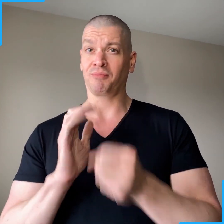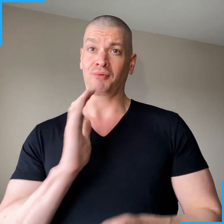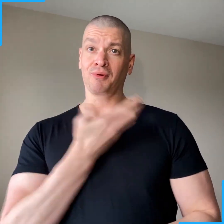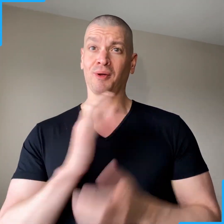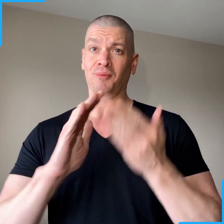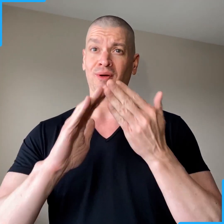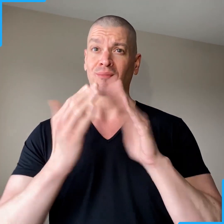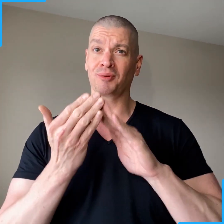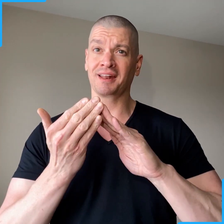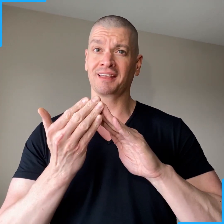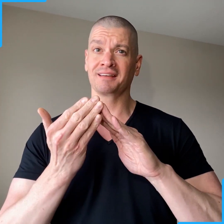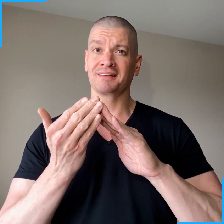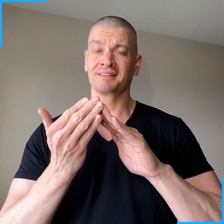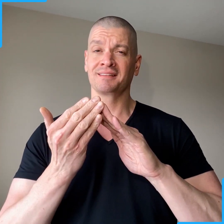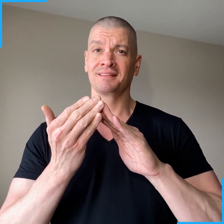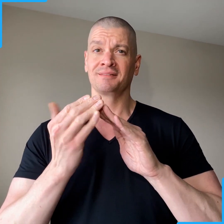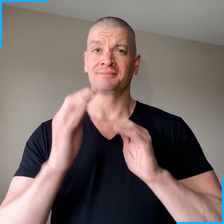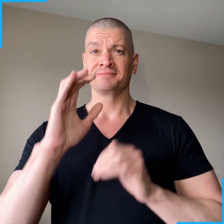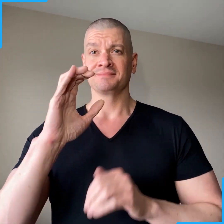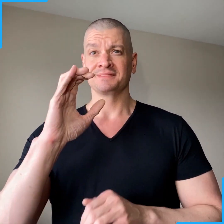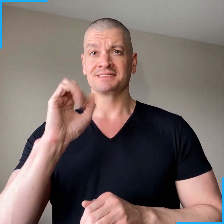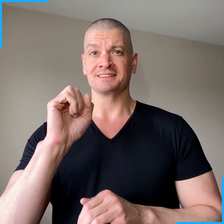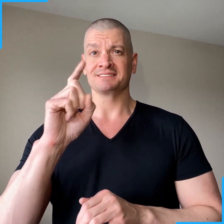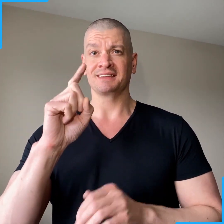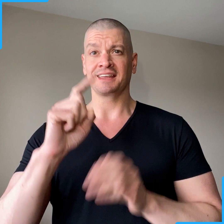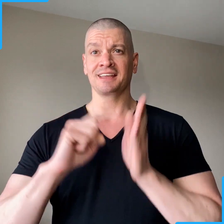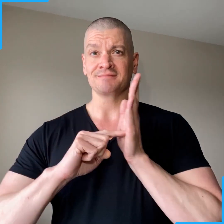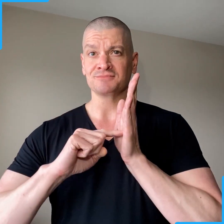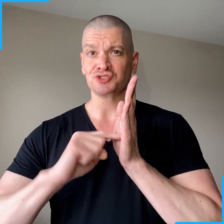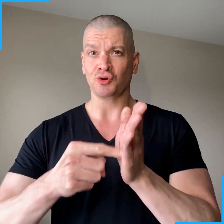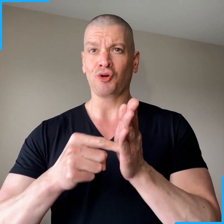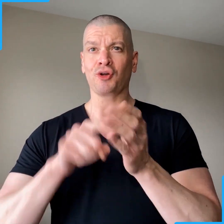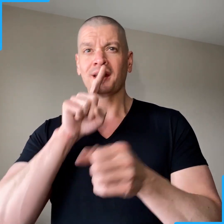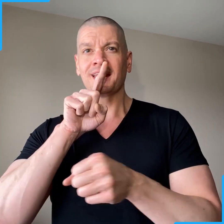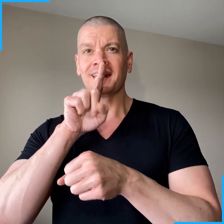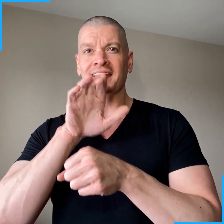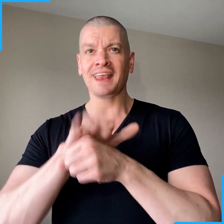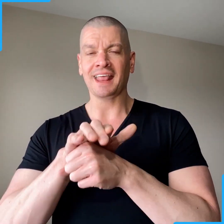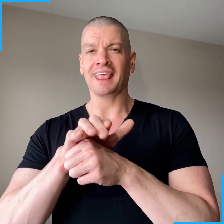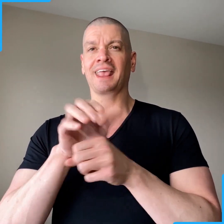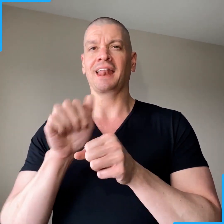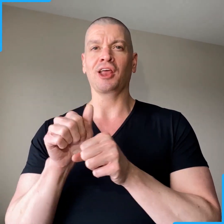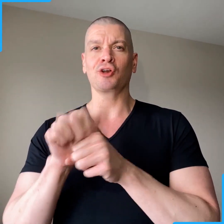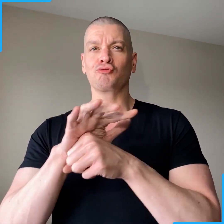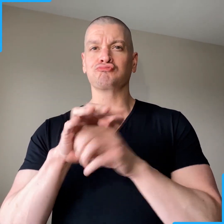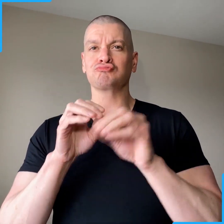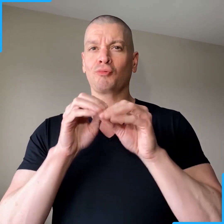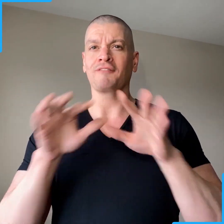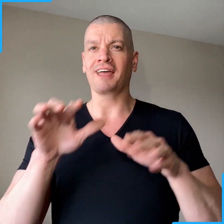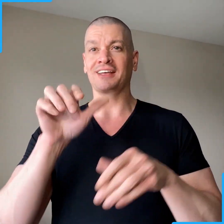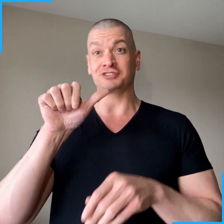to support our community. CSD has launched a dedicated coronavirus